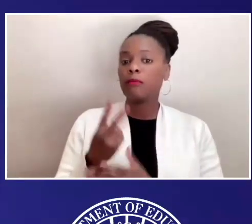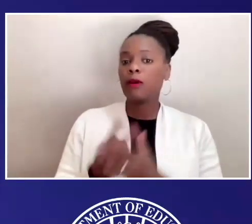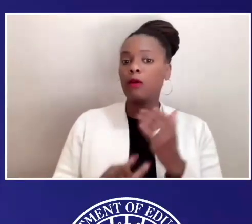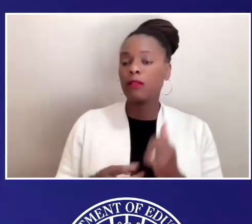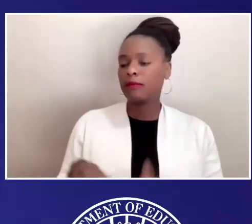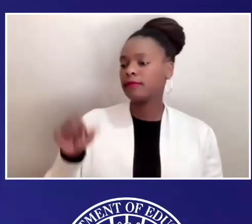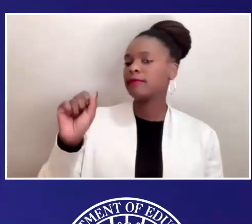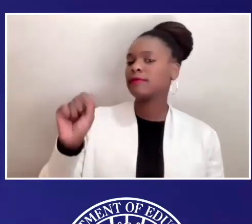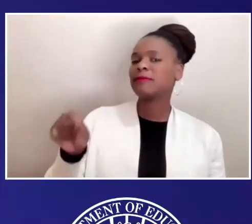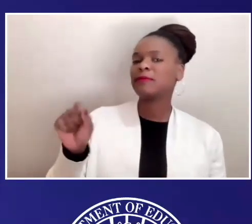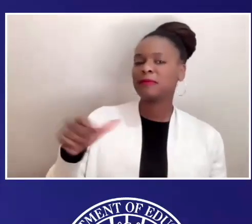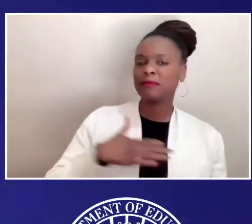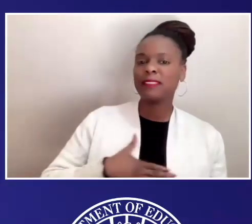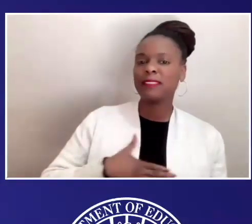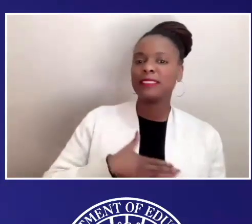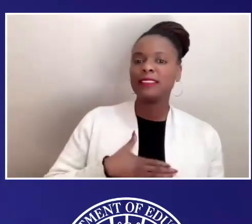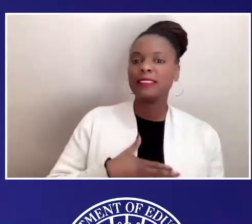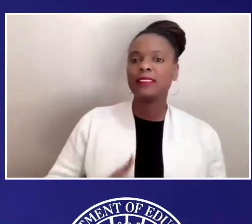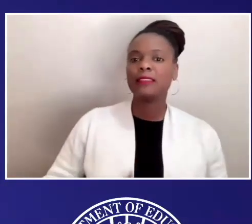Okay. Annmarie, how many people is that?